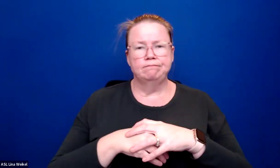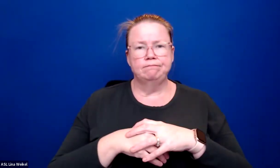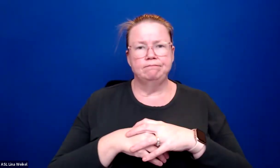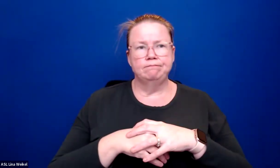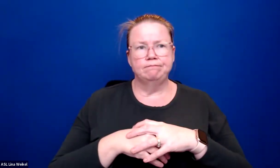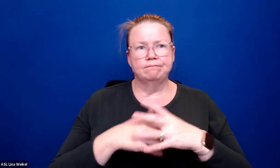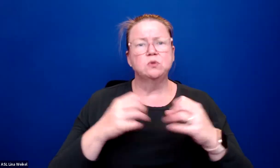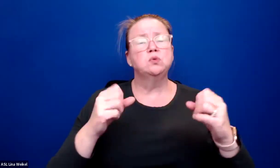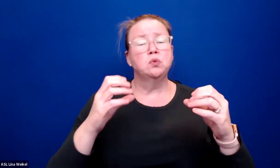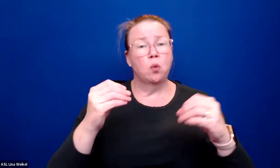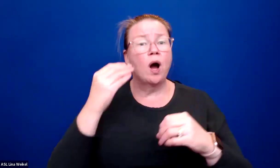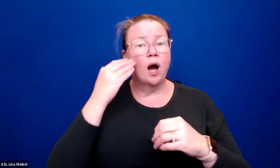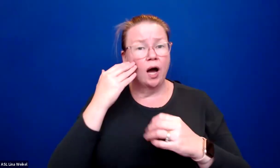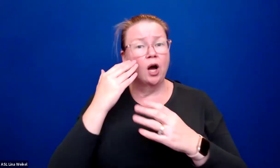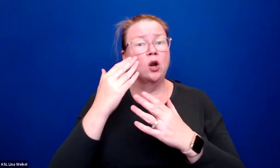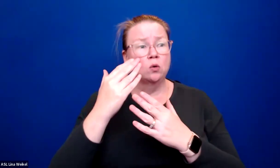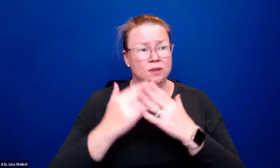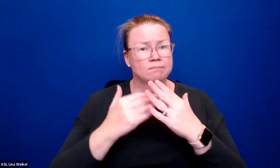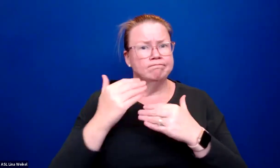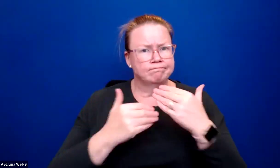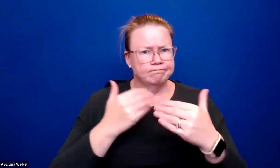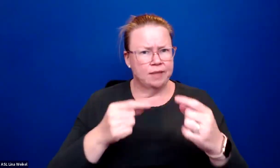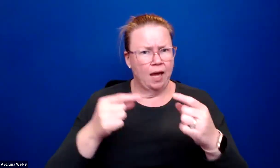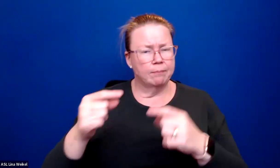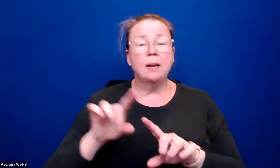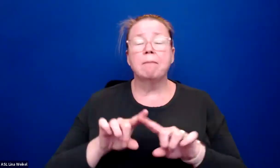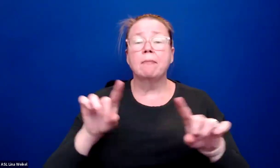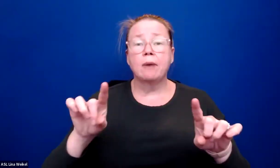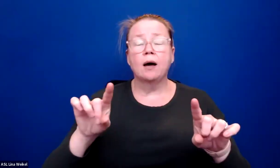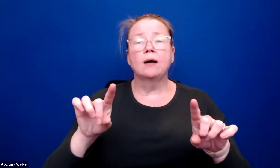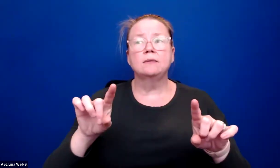Elissa w/ APRIL: And so I know that there's a movement out there. It's just, gonna you know, connecting